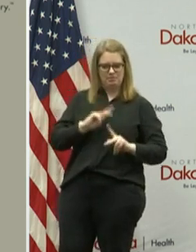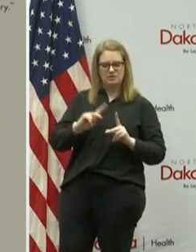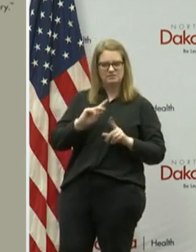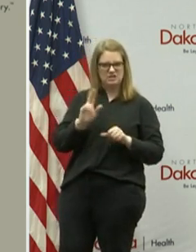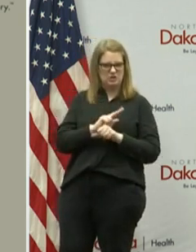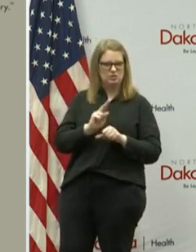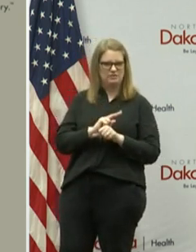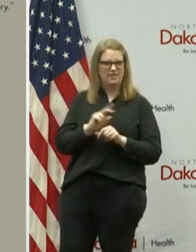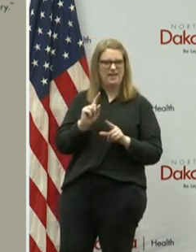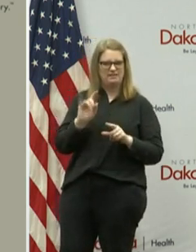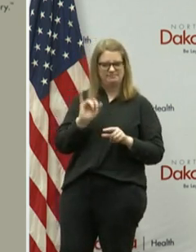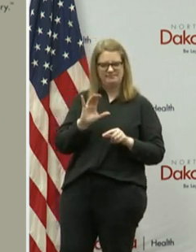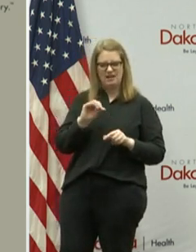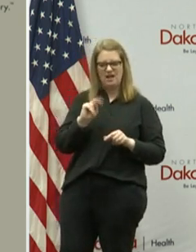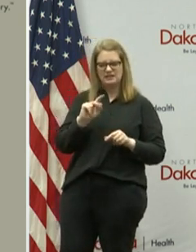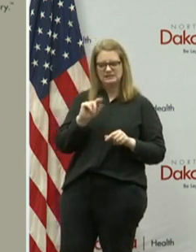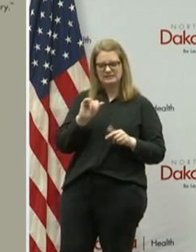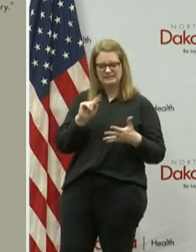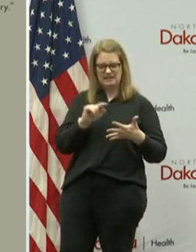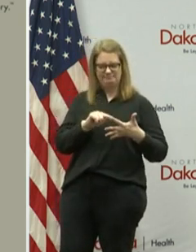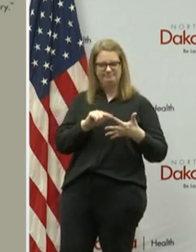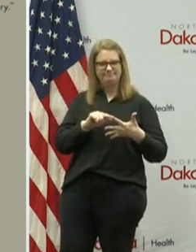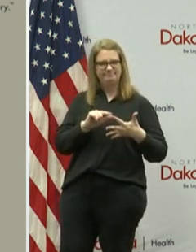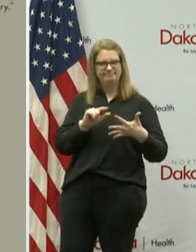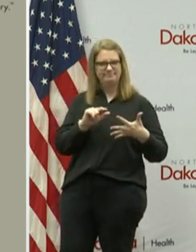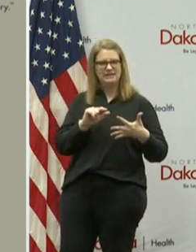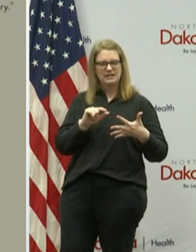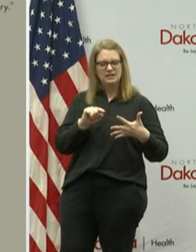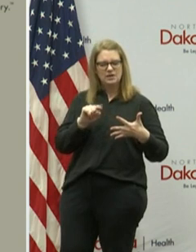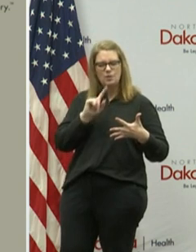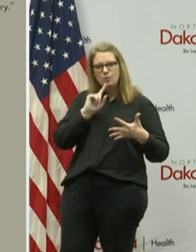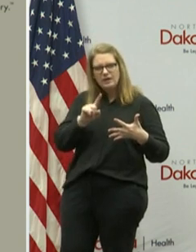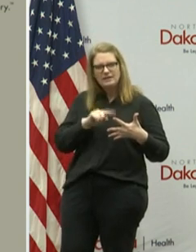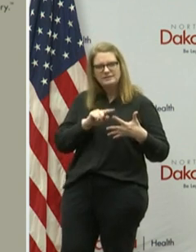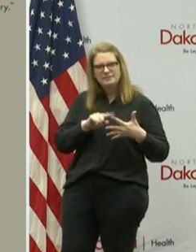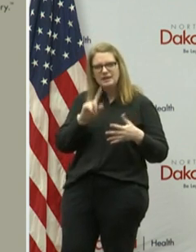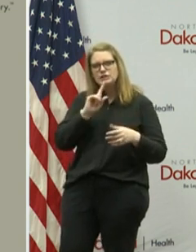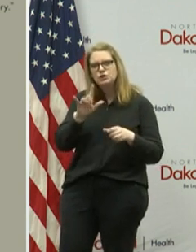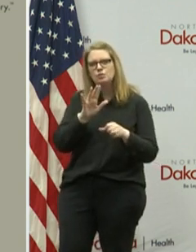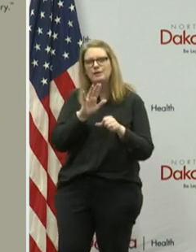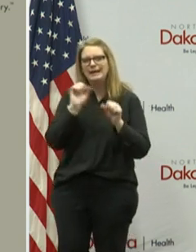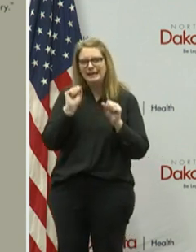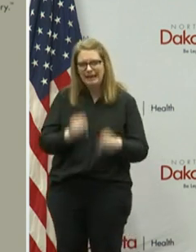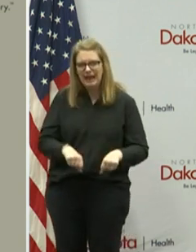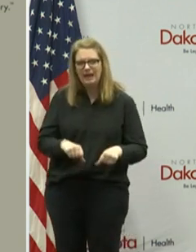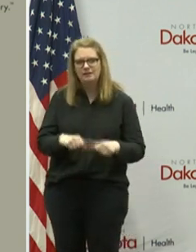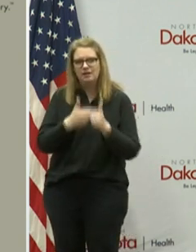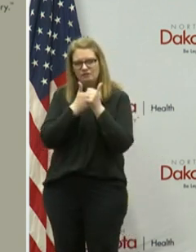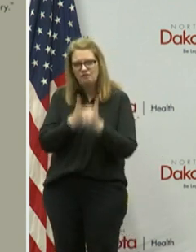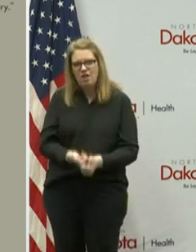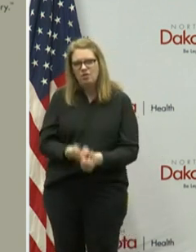ARE CURRENTLY TRAINED. AS OF TODAY, WE'RE USING 77 OF